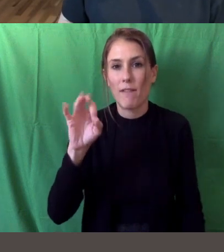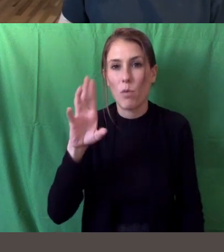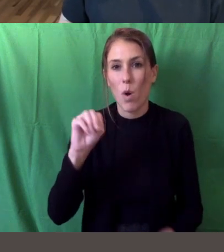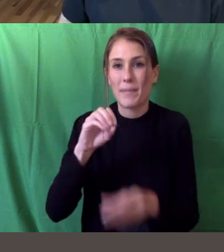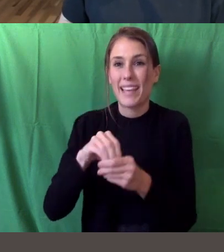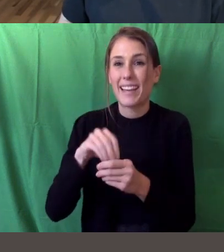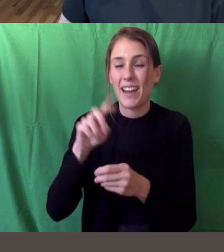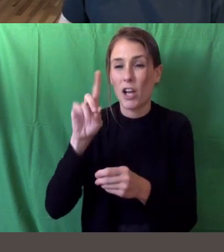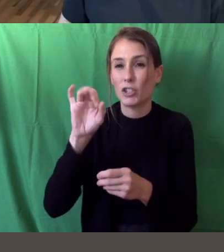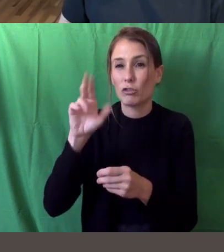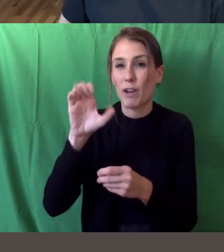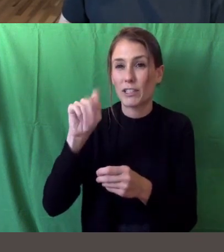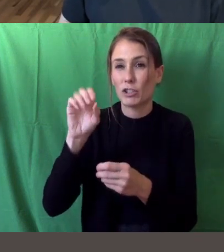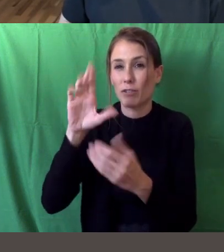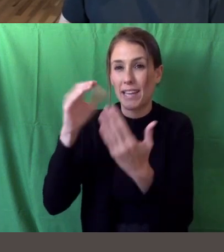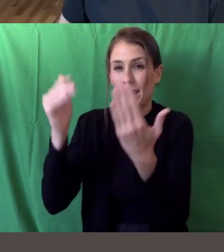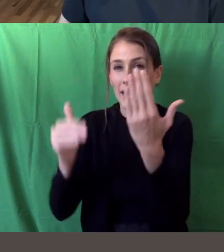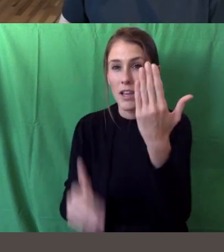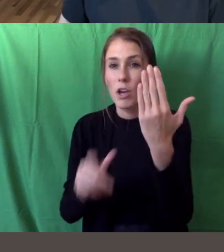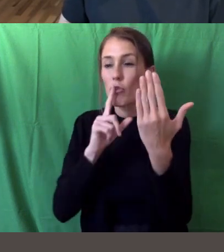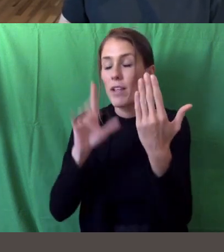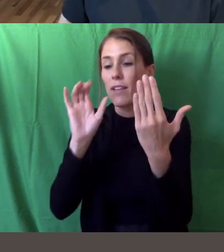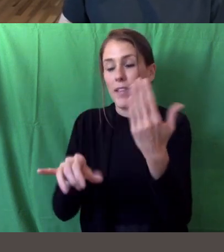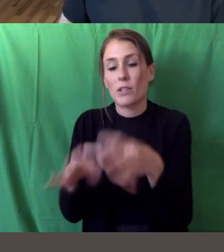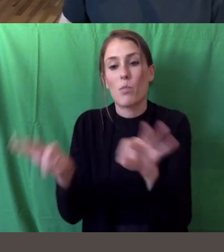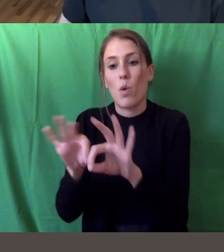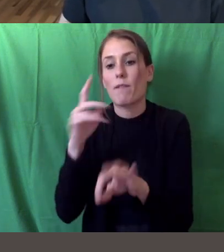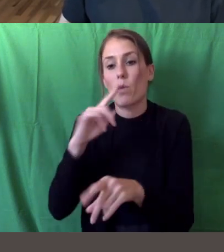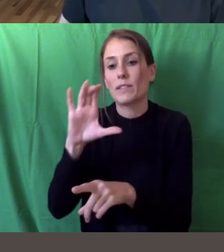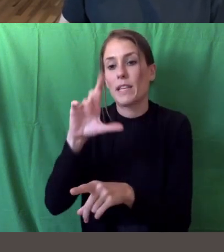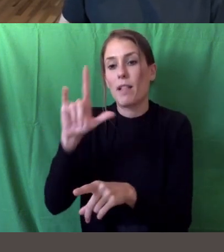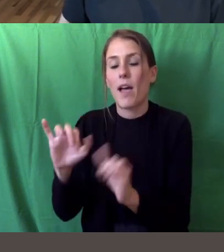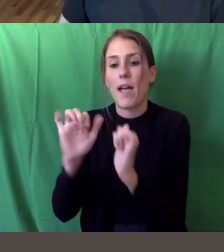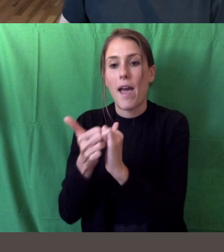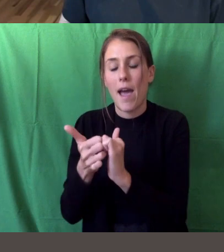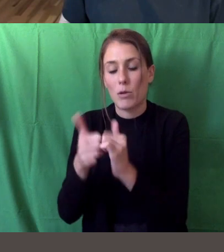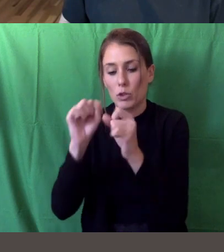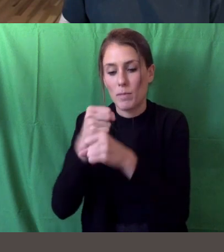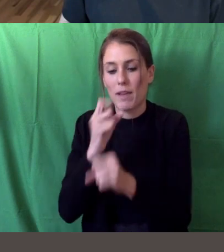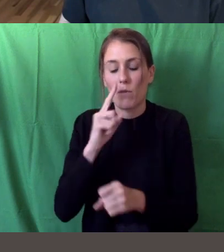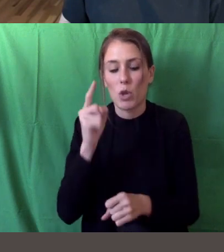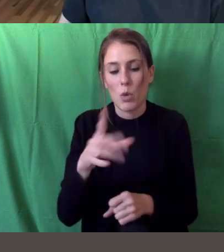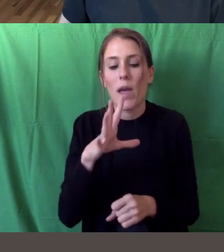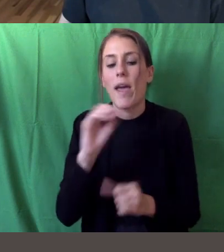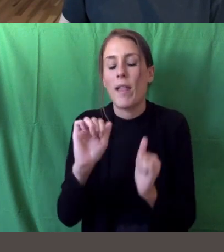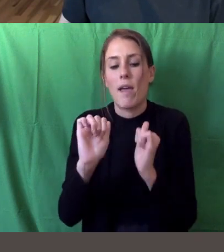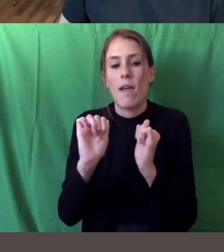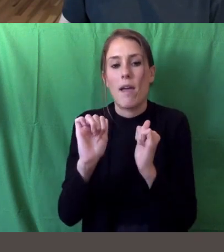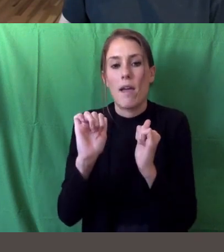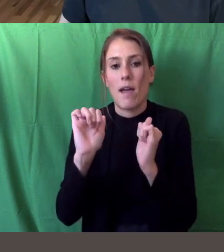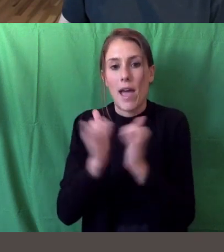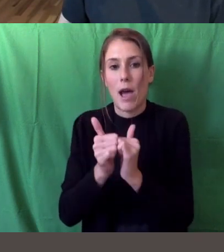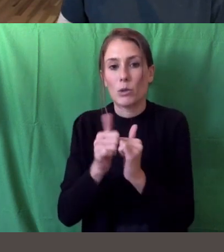This directory and the files inside it are integral to how the Azure Developer CLI knows what to provision for you and how to deploy your code on Azure.